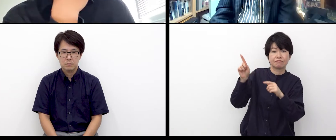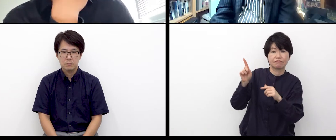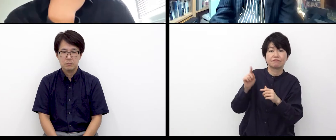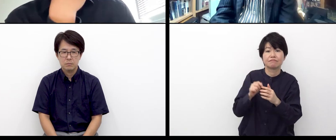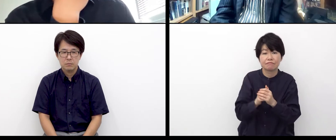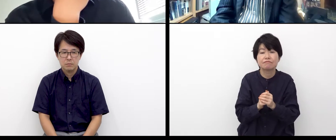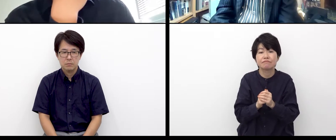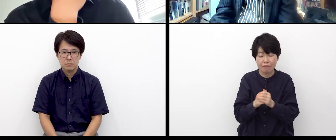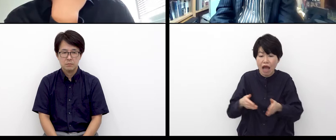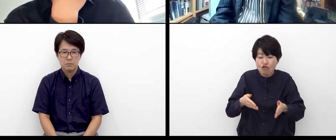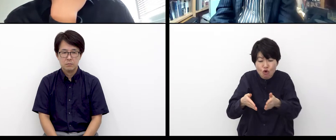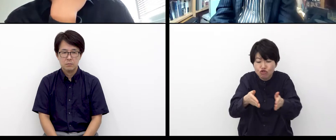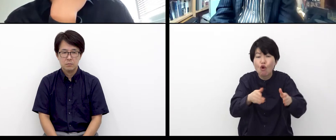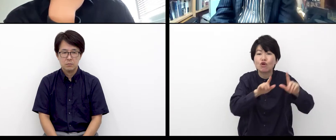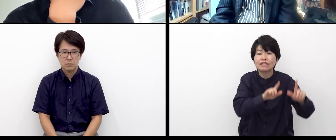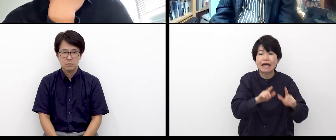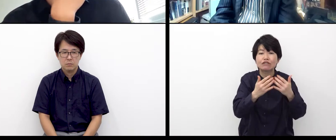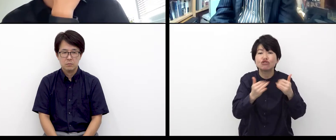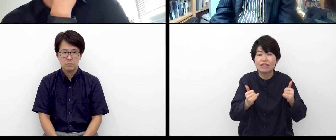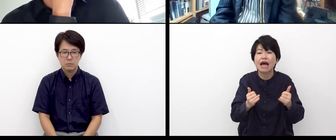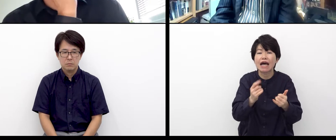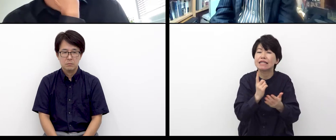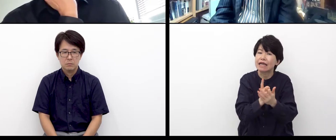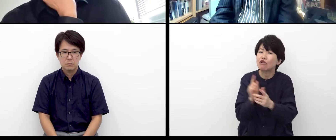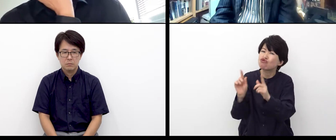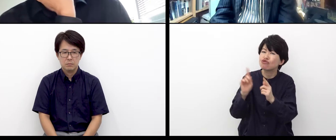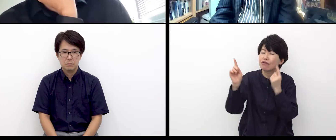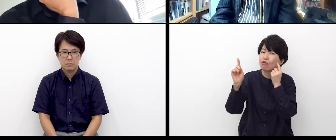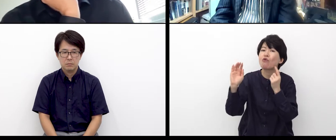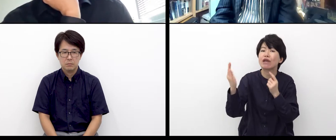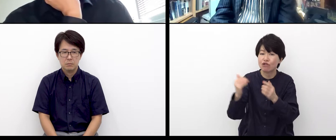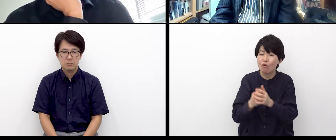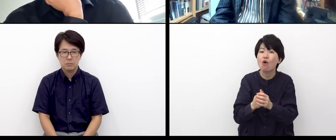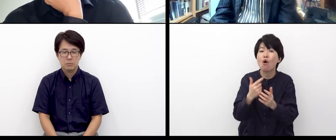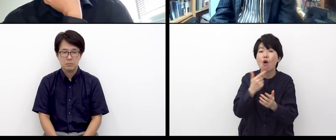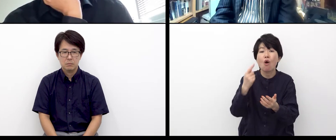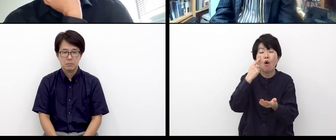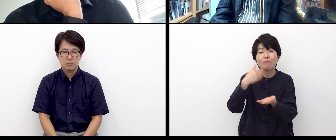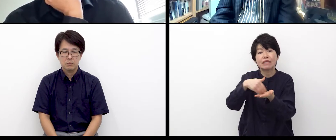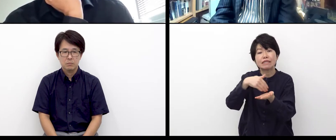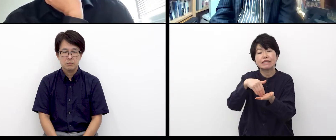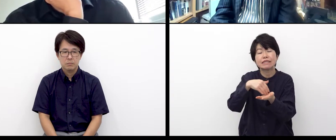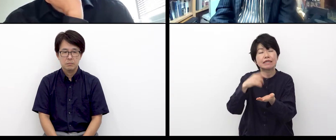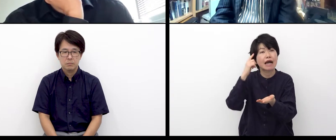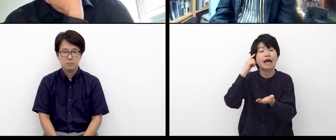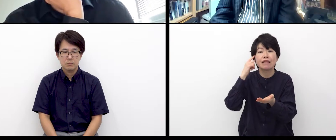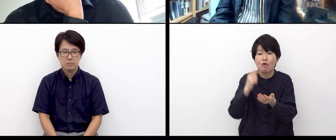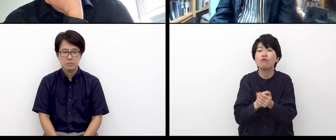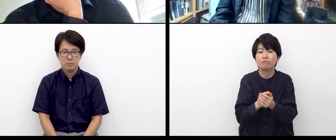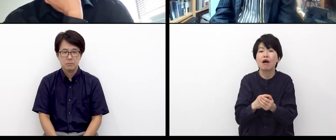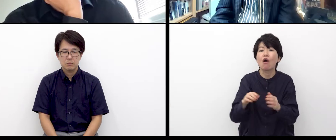it’s limited to street people. Even if it’s underestimated, it should be true that the number is small.